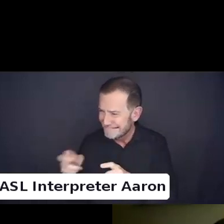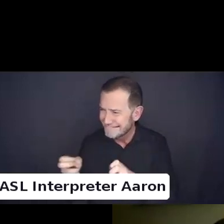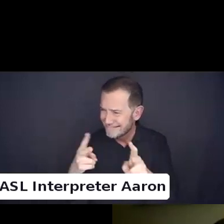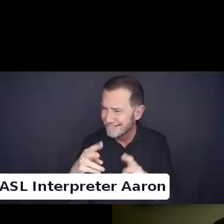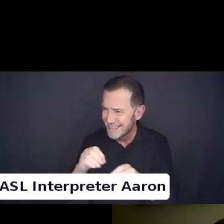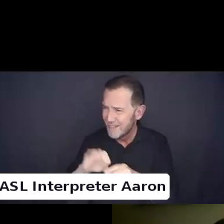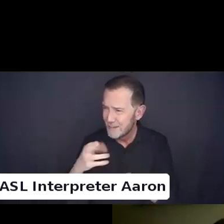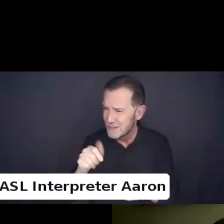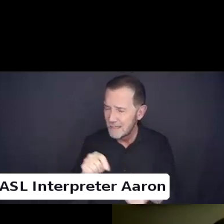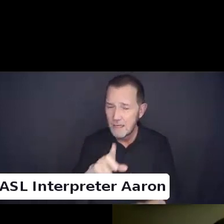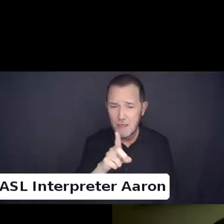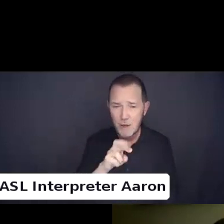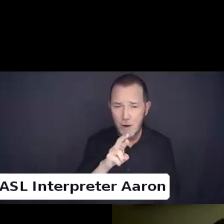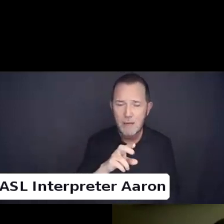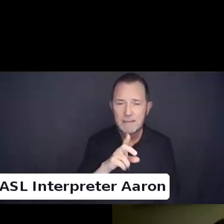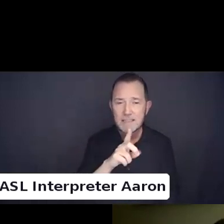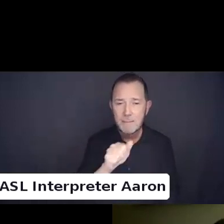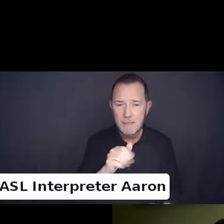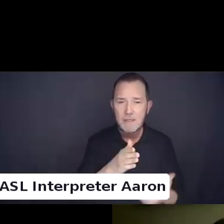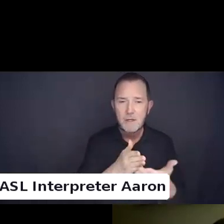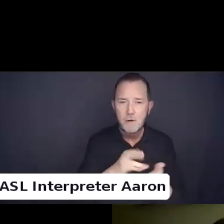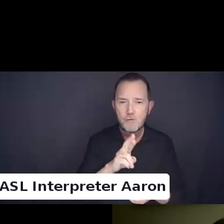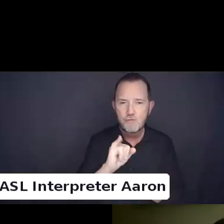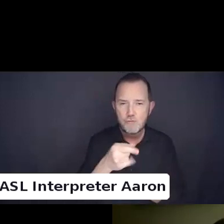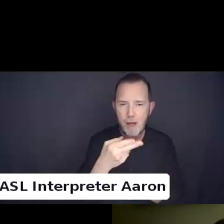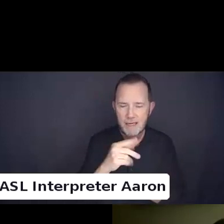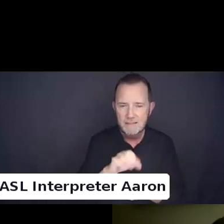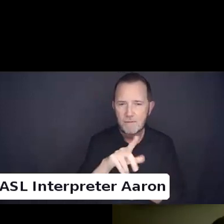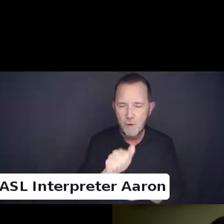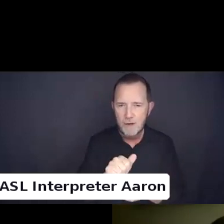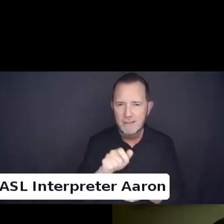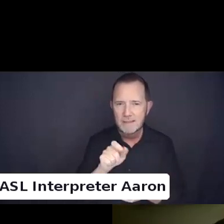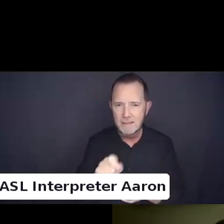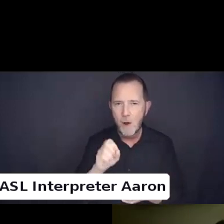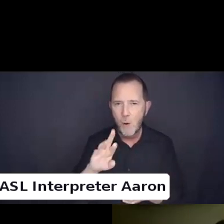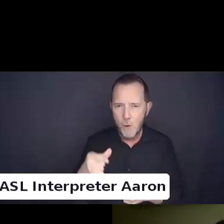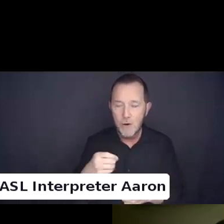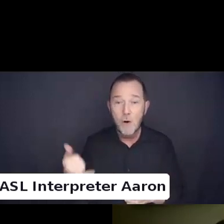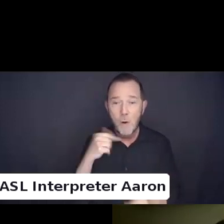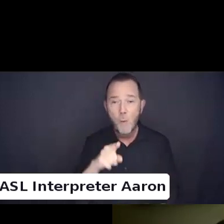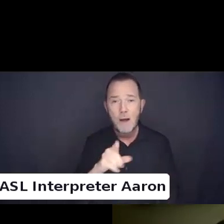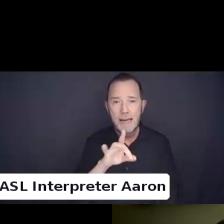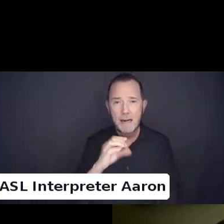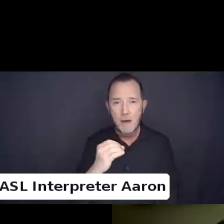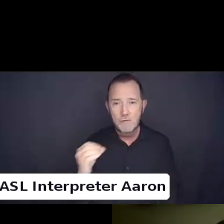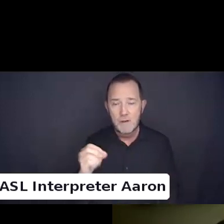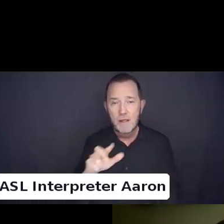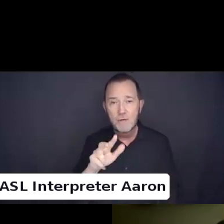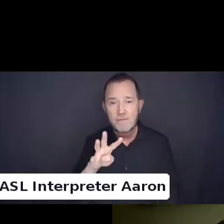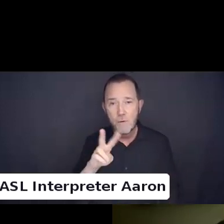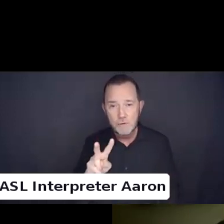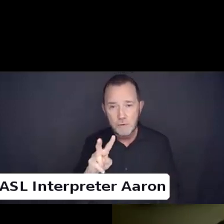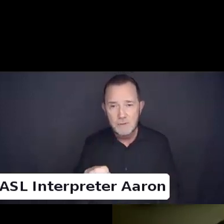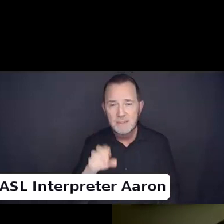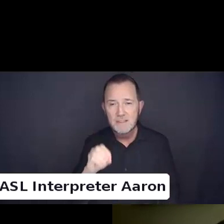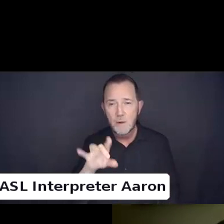Disability rights Florida.org or you can call us at 1-800-342-0823.